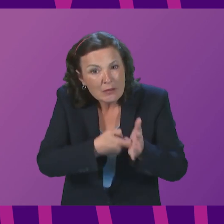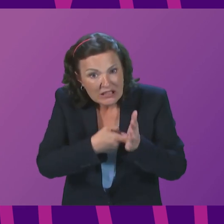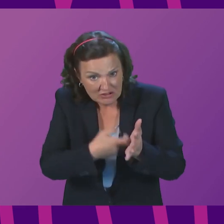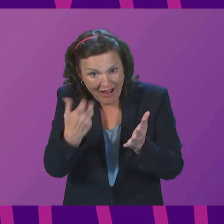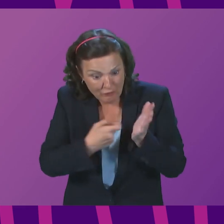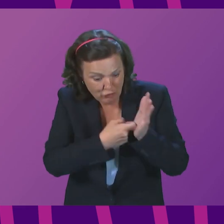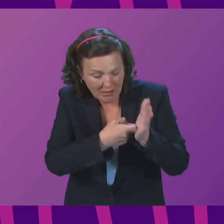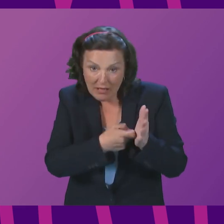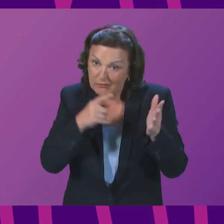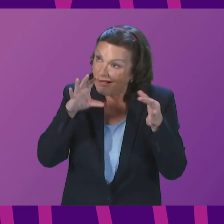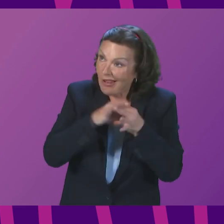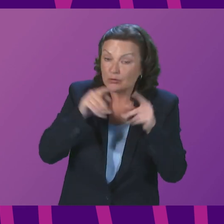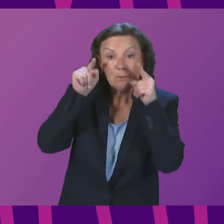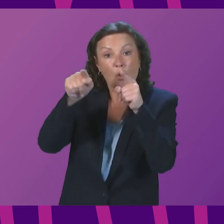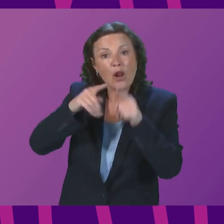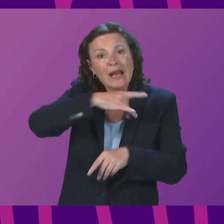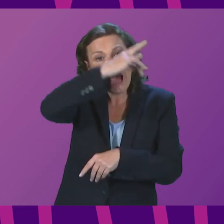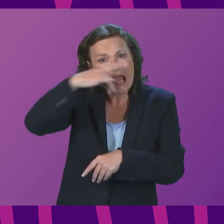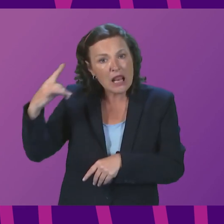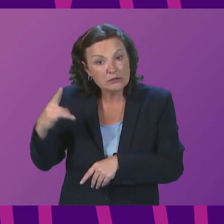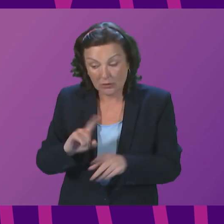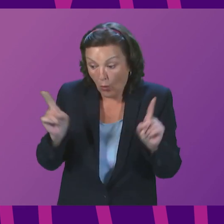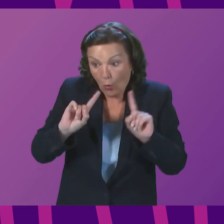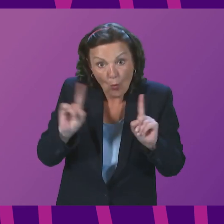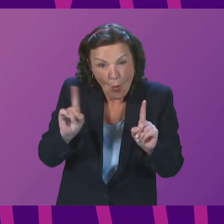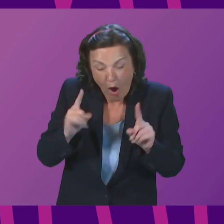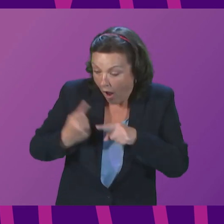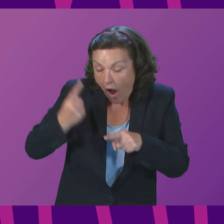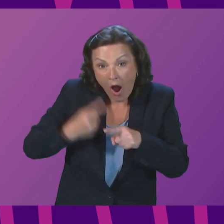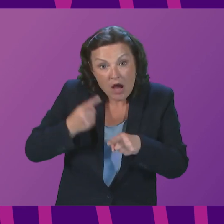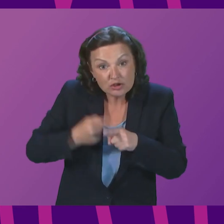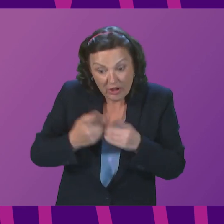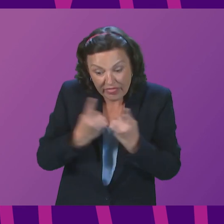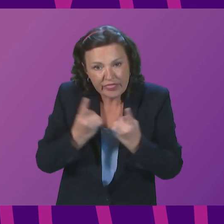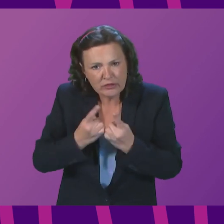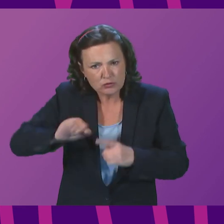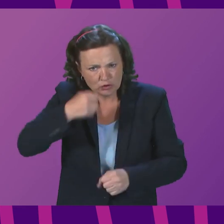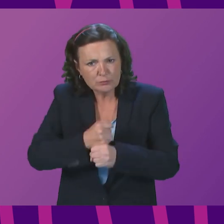What urgent steps is the Scottish Government taking to ensure that health boards foster